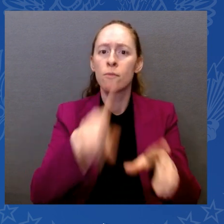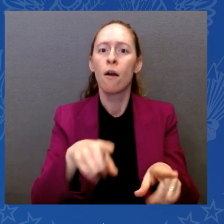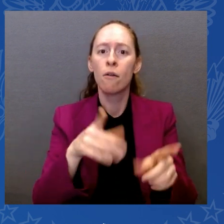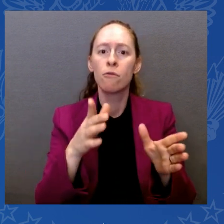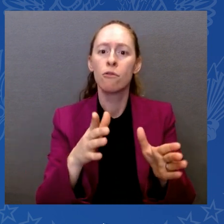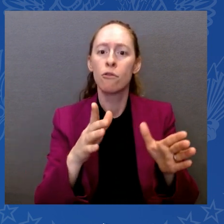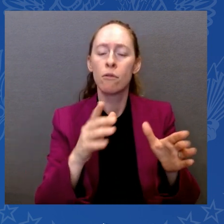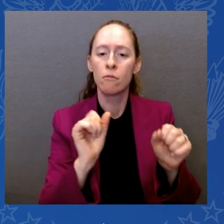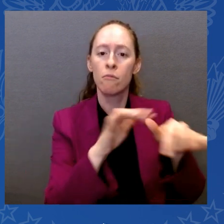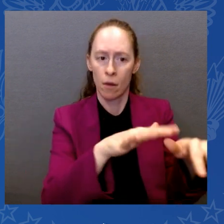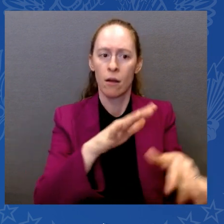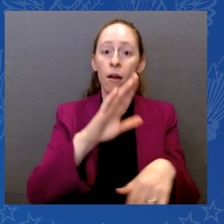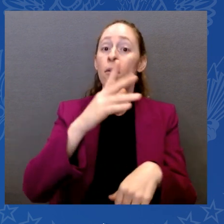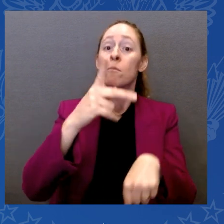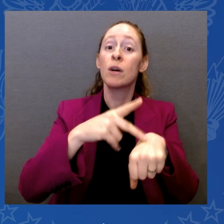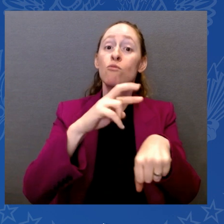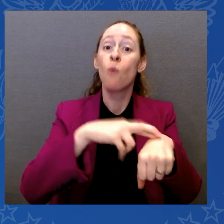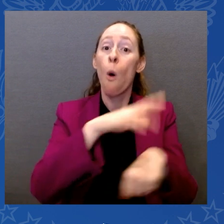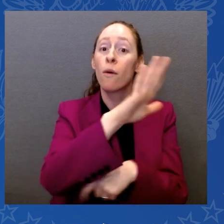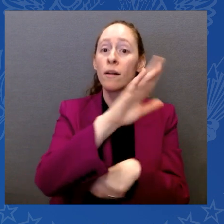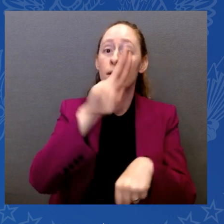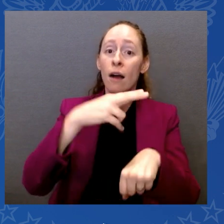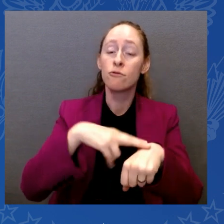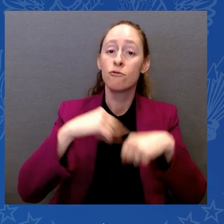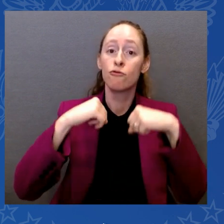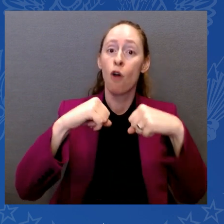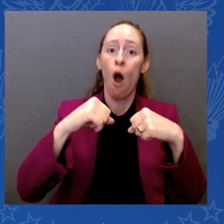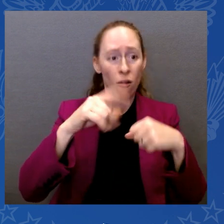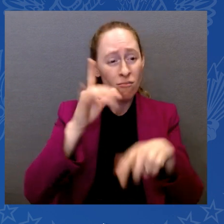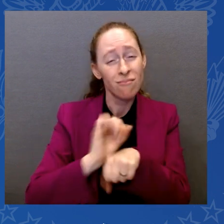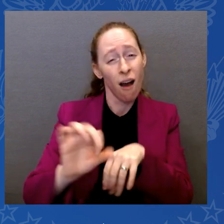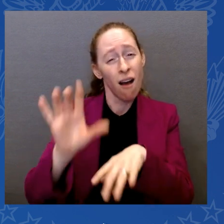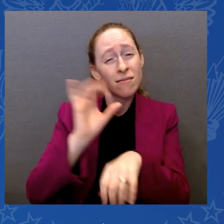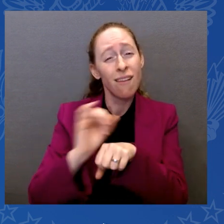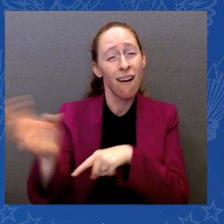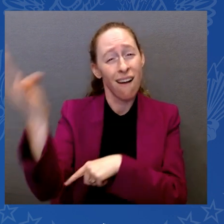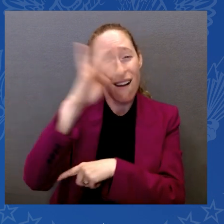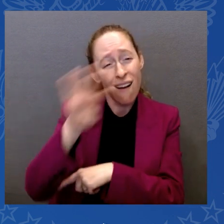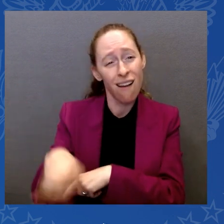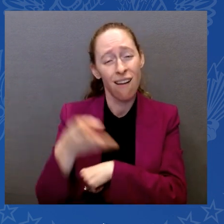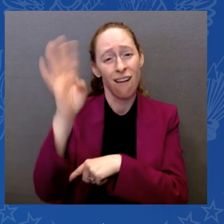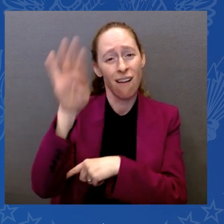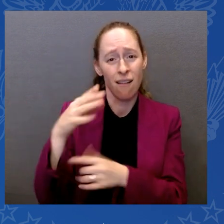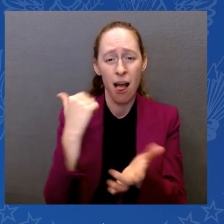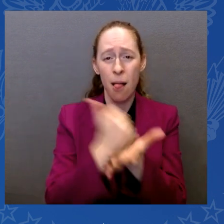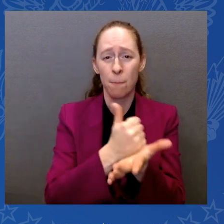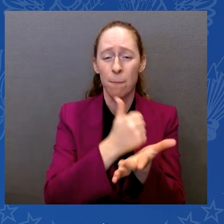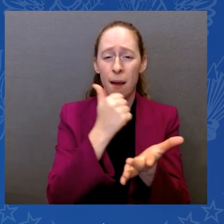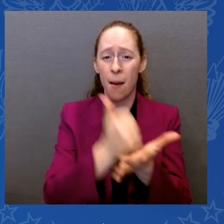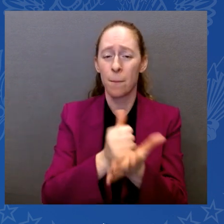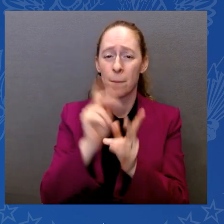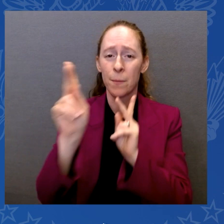And disasters are traumatic for survivors, but they're also traumatic for responders. It's real.